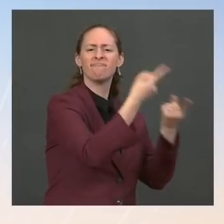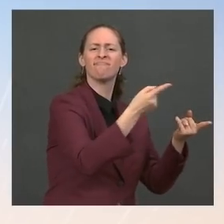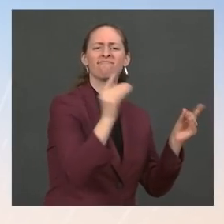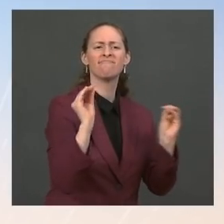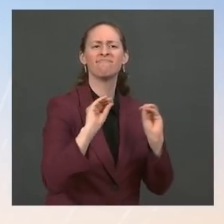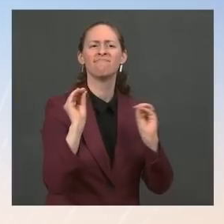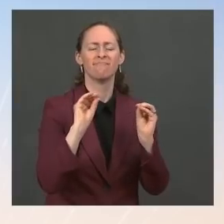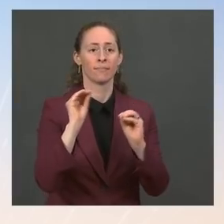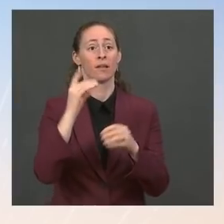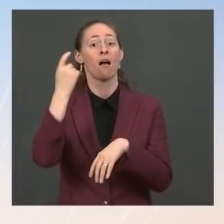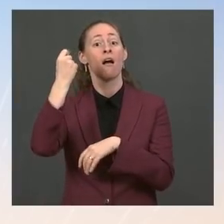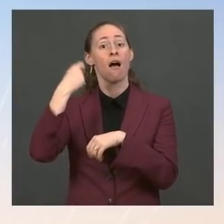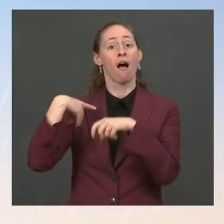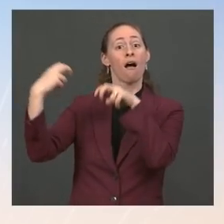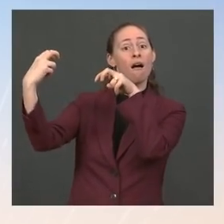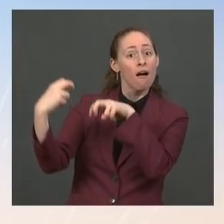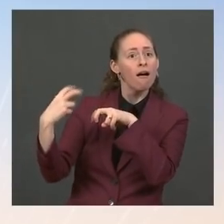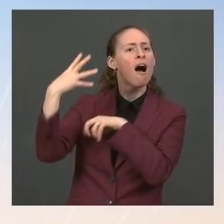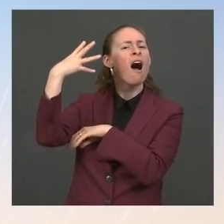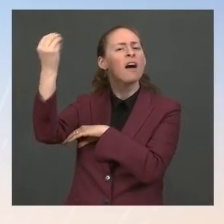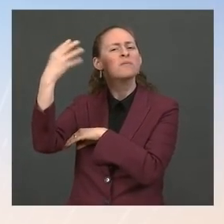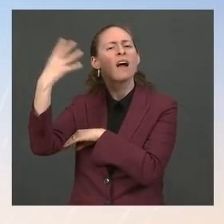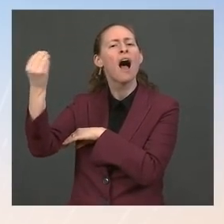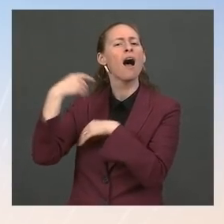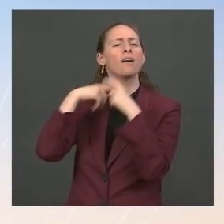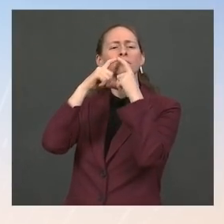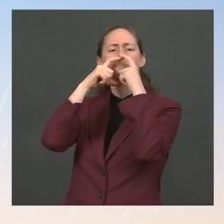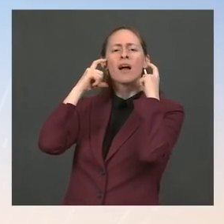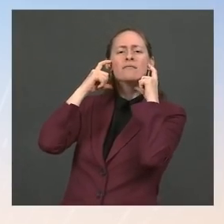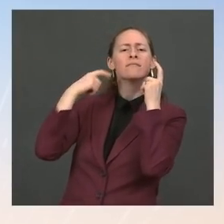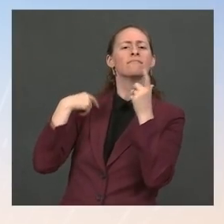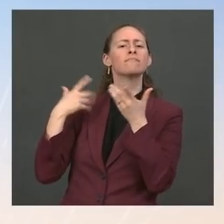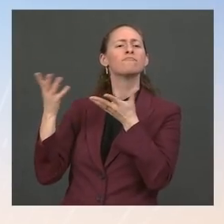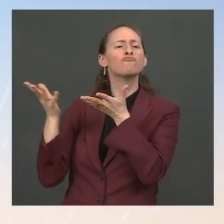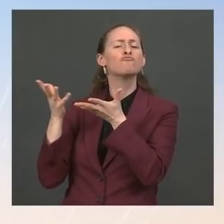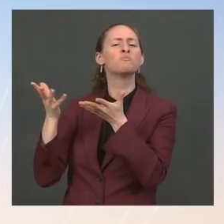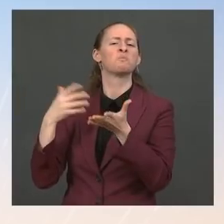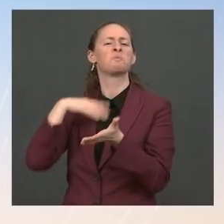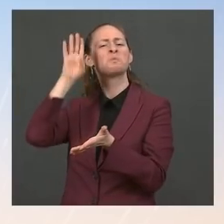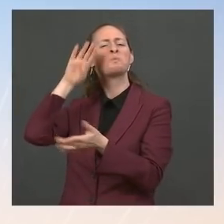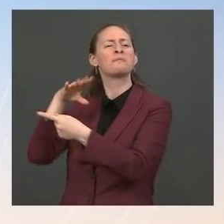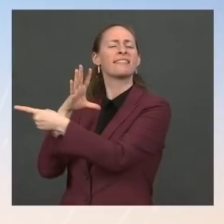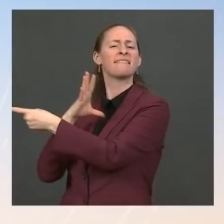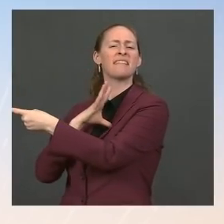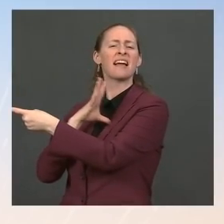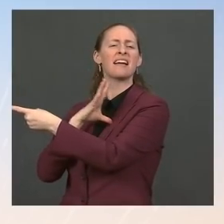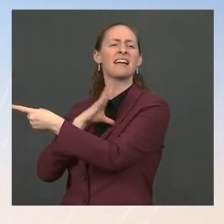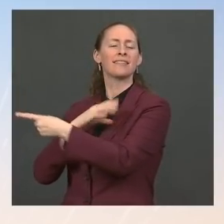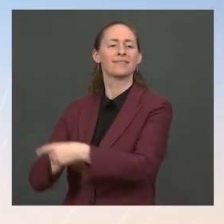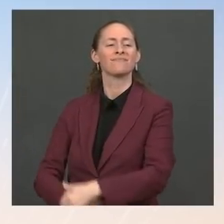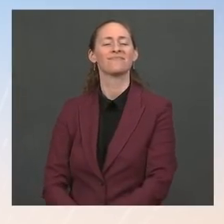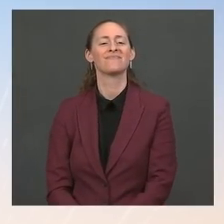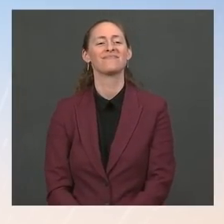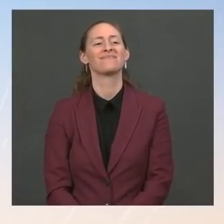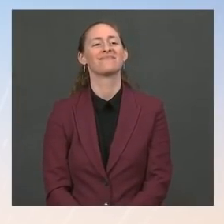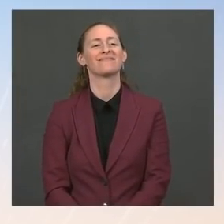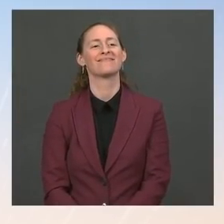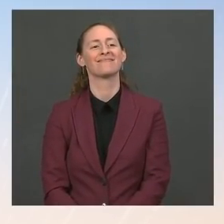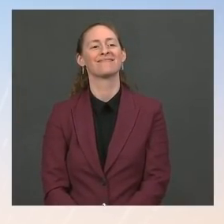As I noted in my initial statement -- and was still the case even after that -- I had mild symptoms, primarily fatigue.